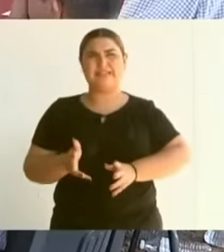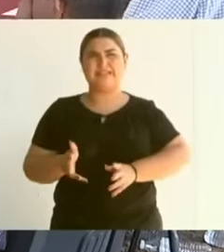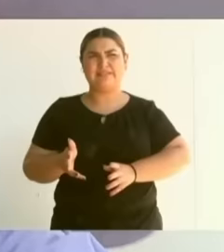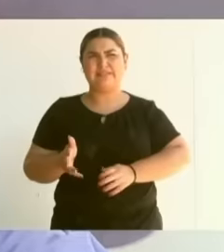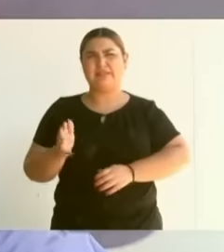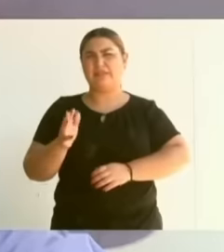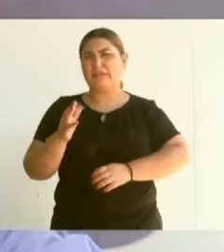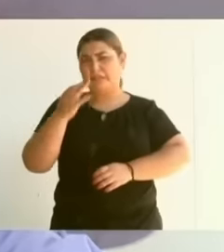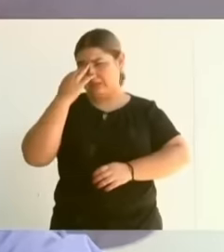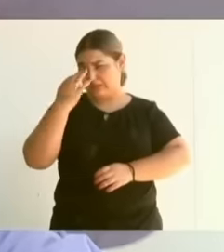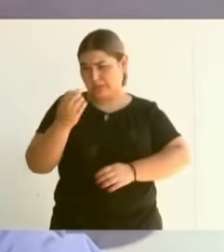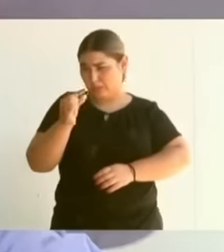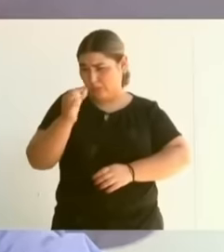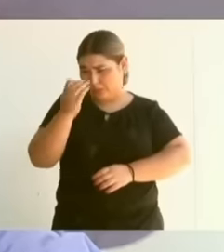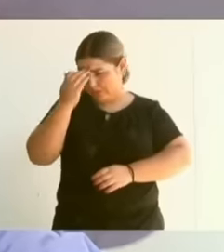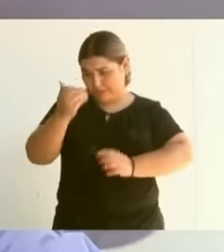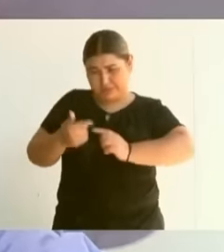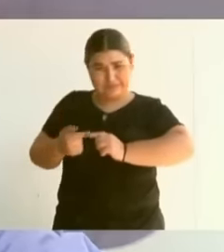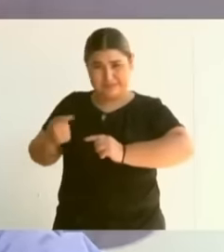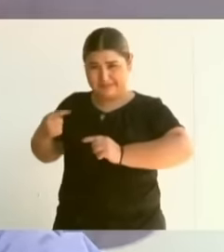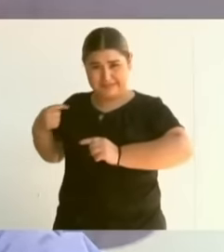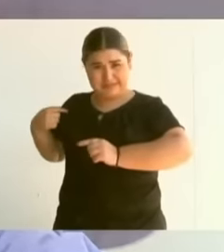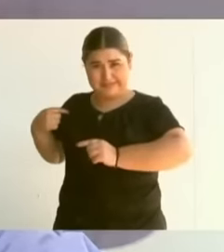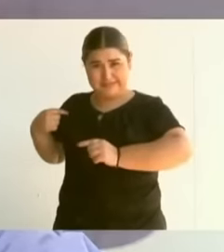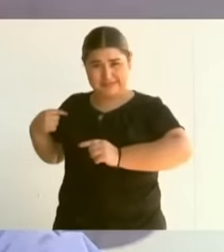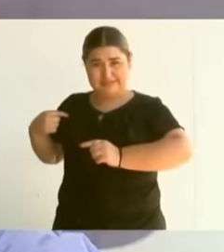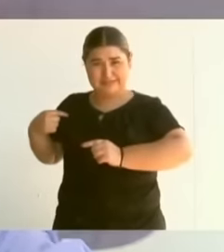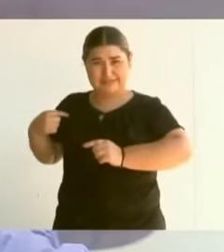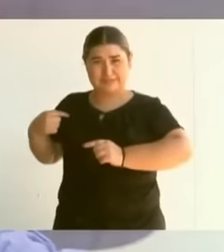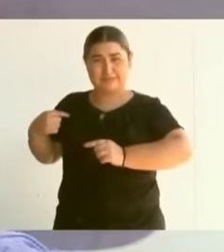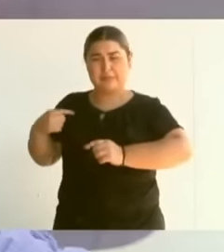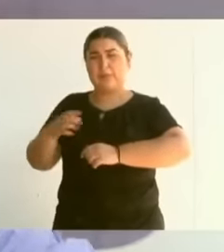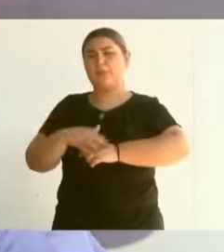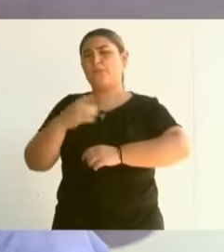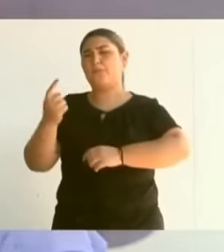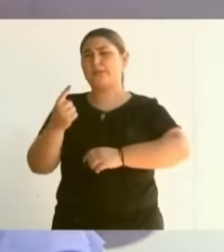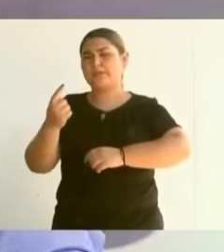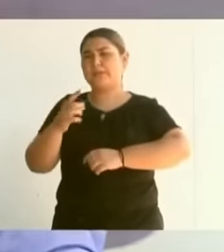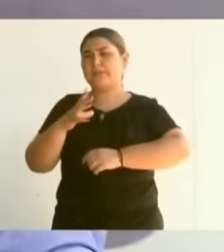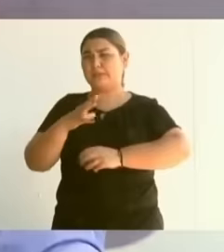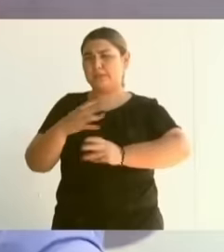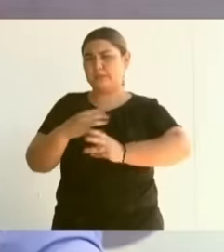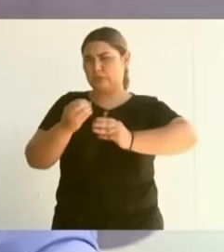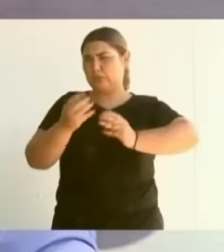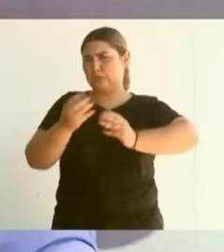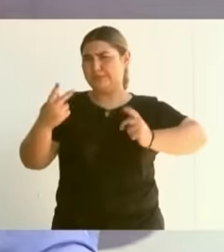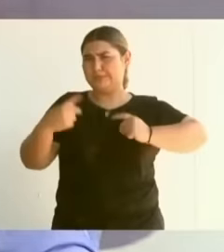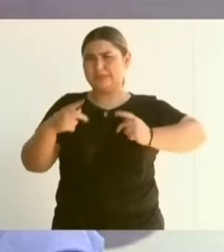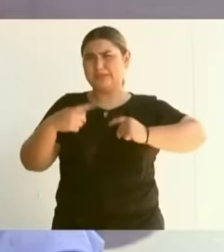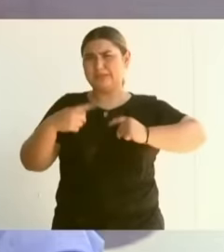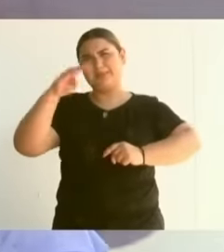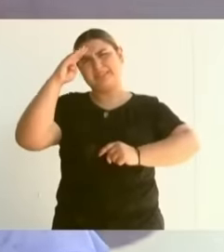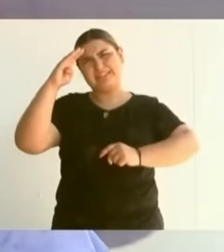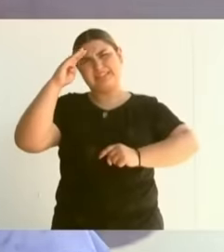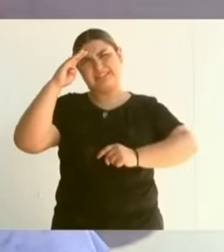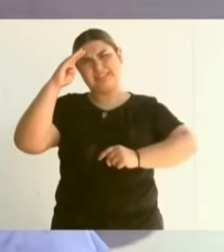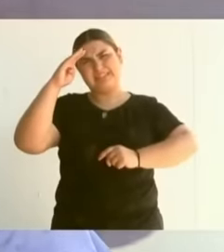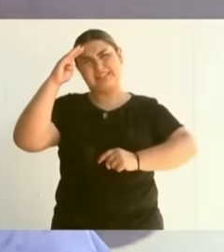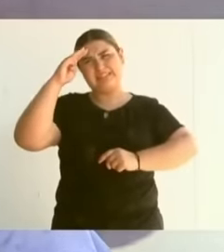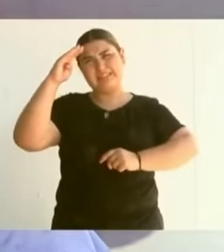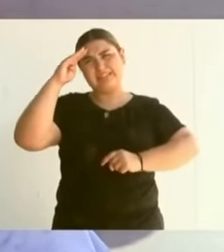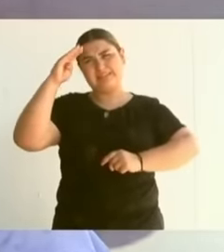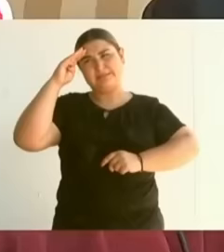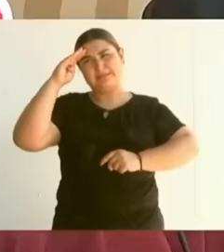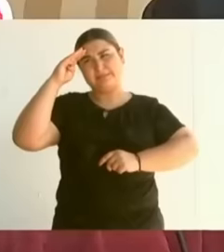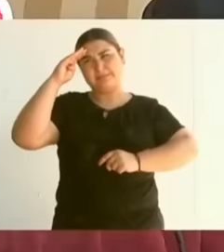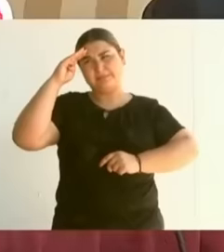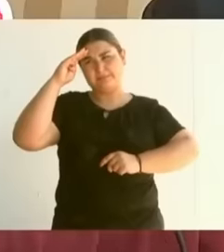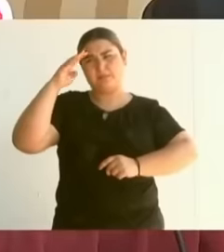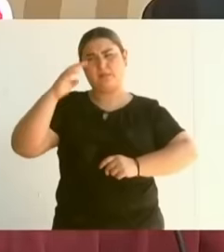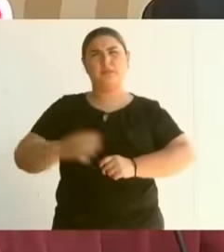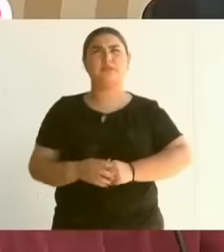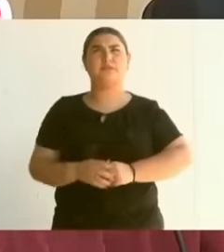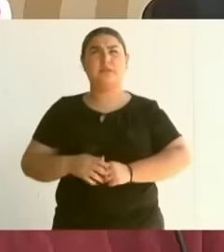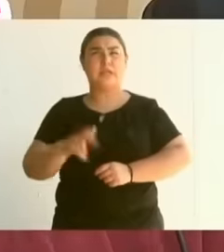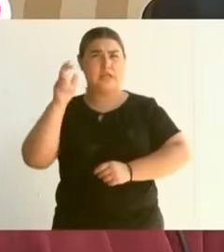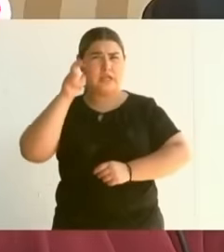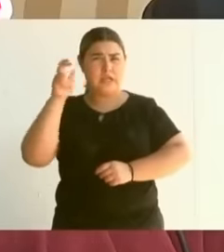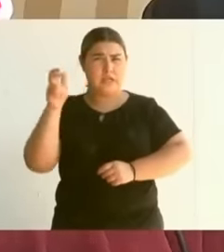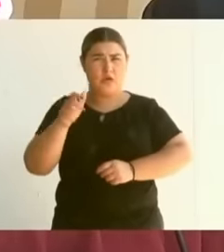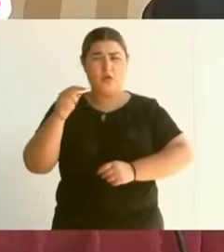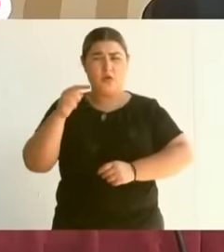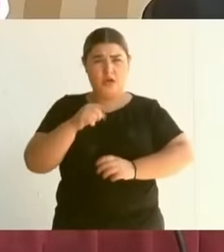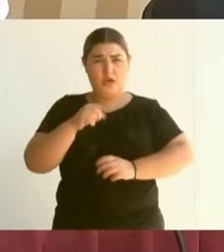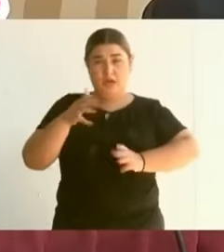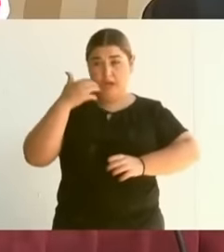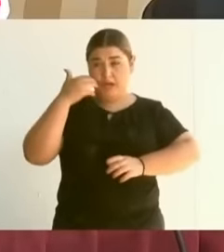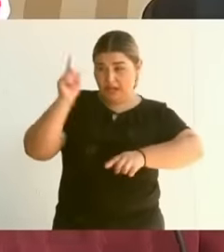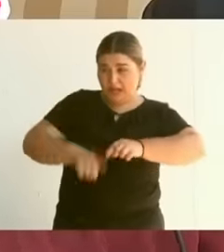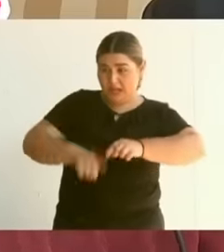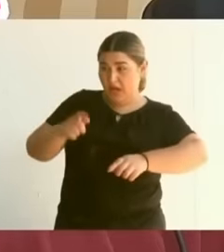long ago because many of us thought that if Hidalgo proclaimed the abolition of slavery